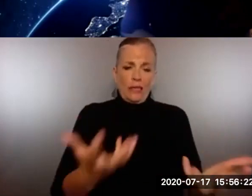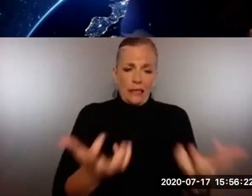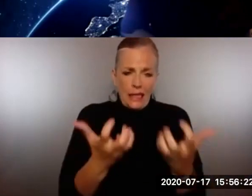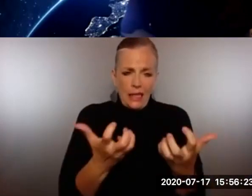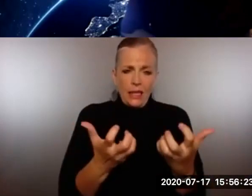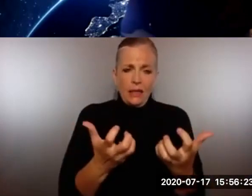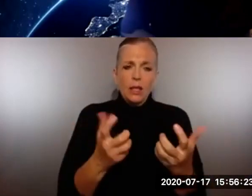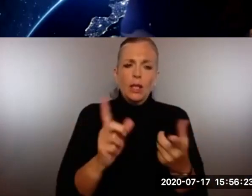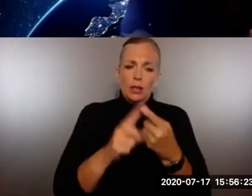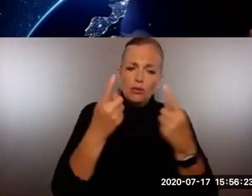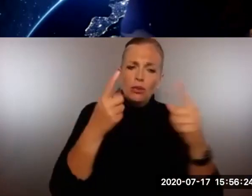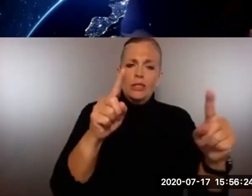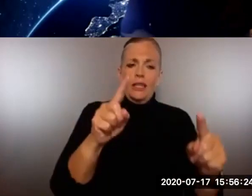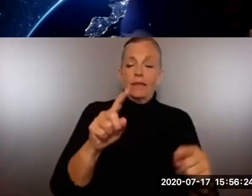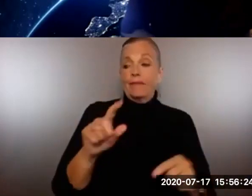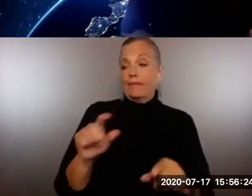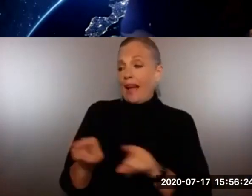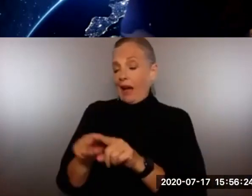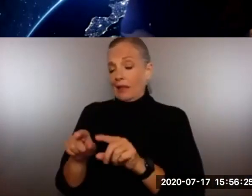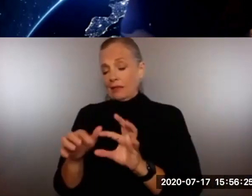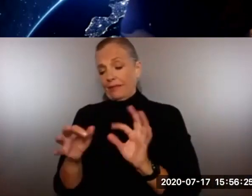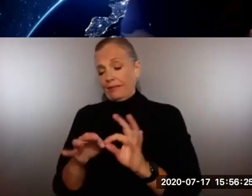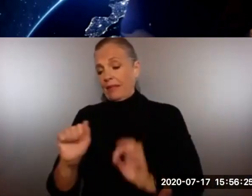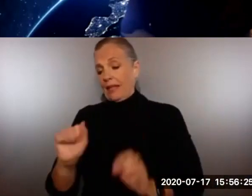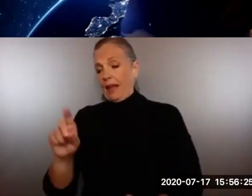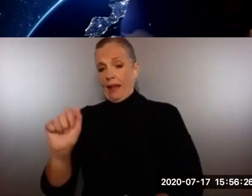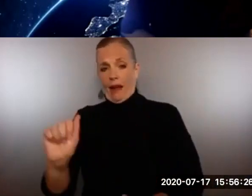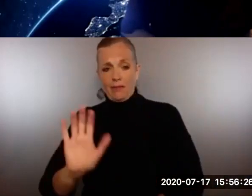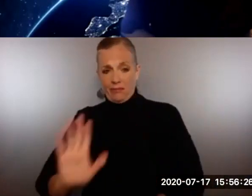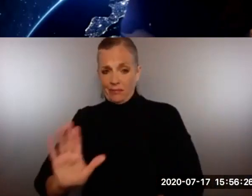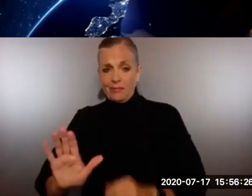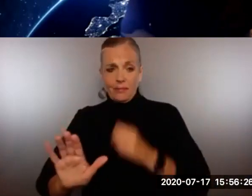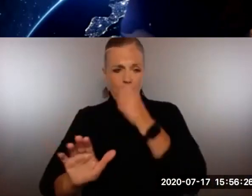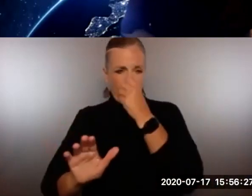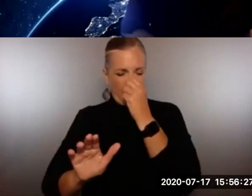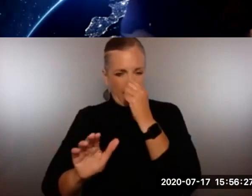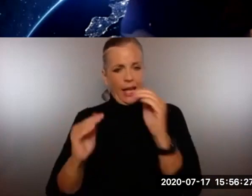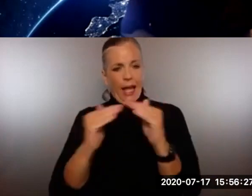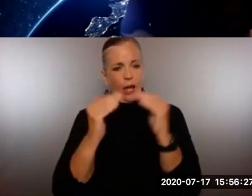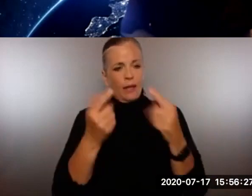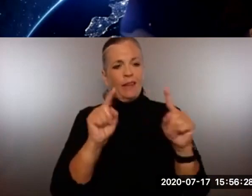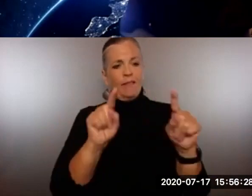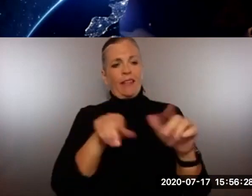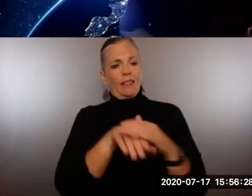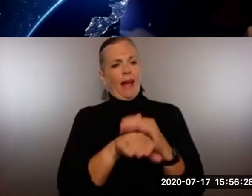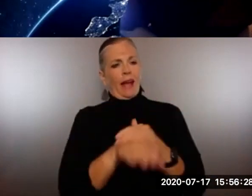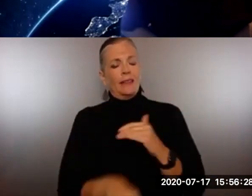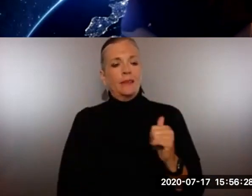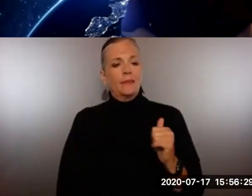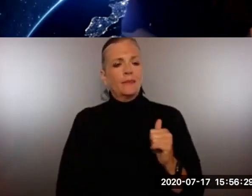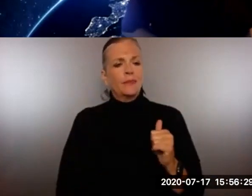equally effective access to live life fairly and fully--